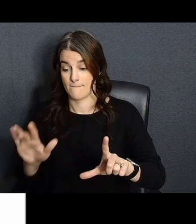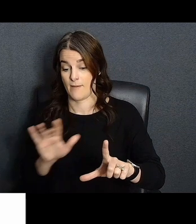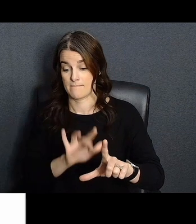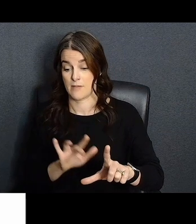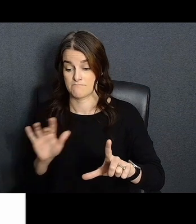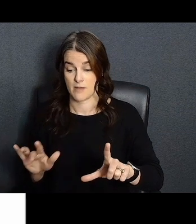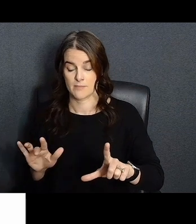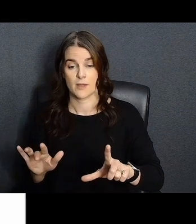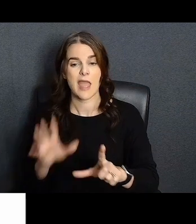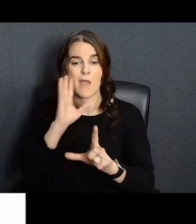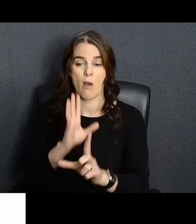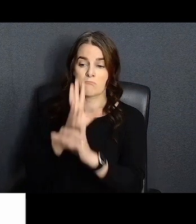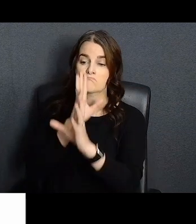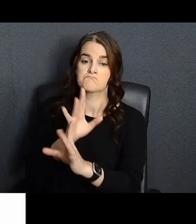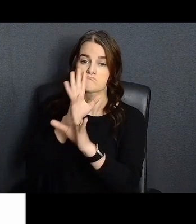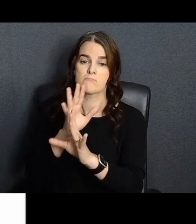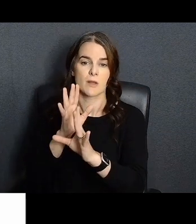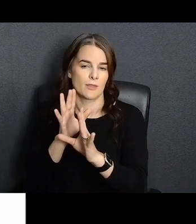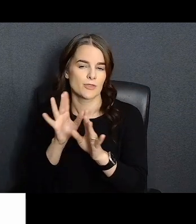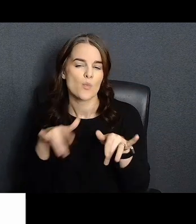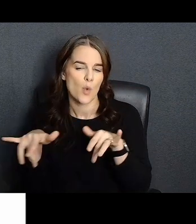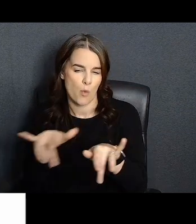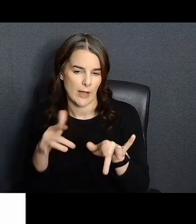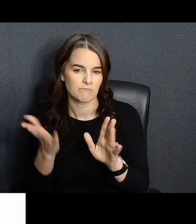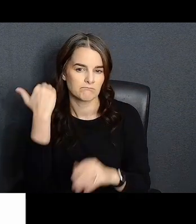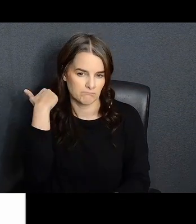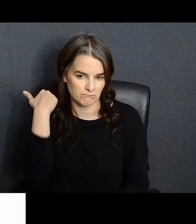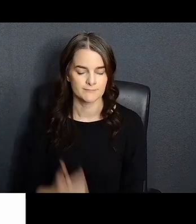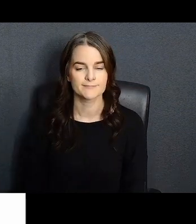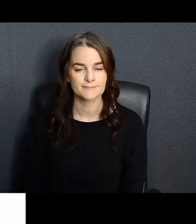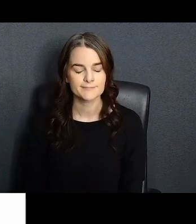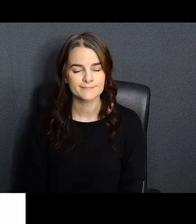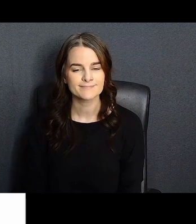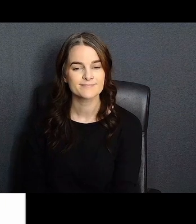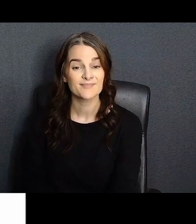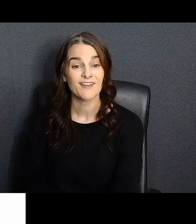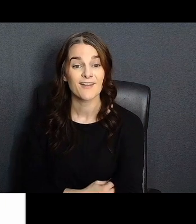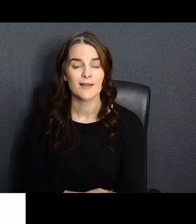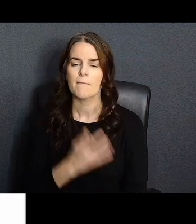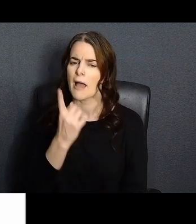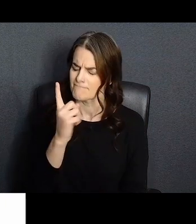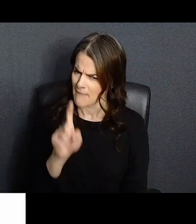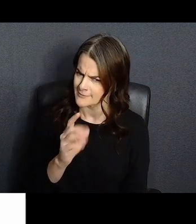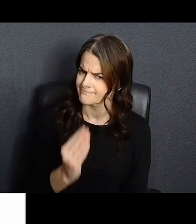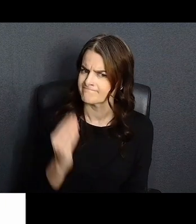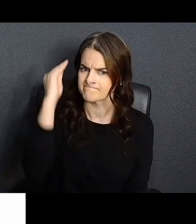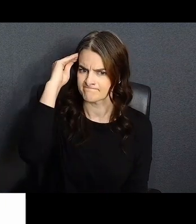then it will activate whatever that recording was. Things to keep in mind when using these types of systems